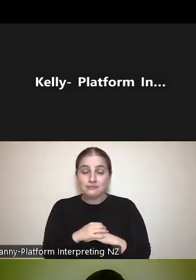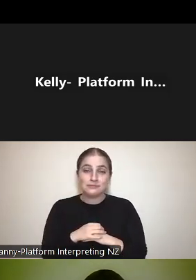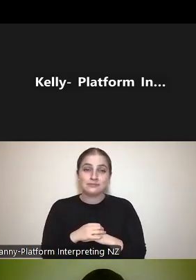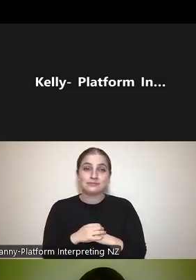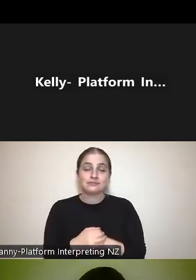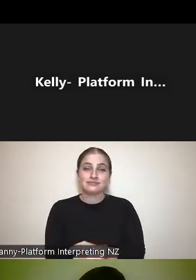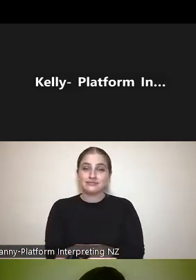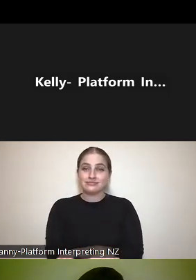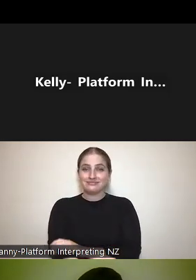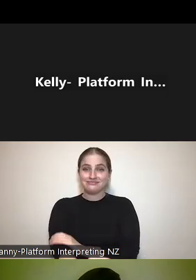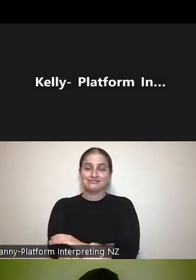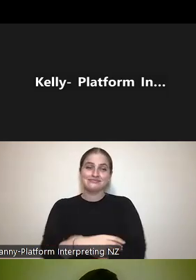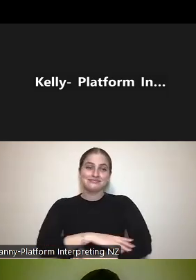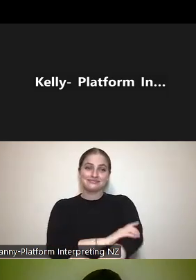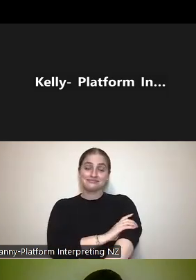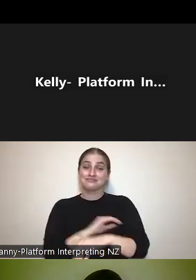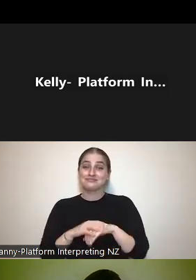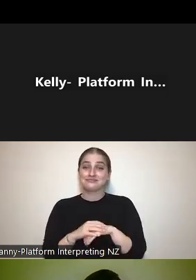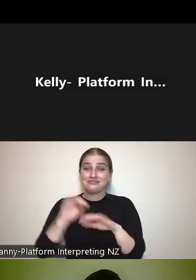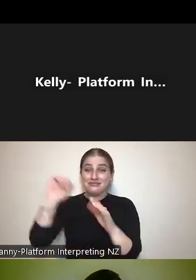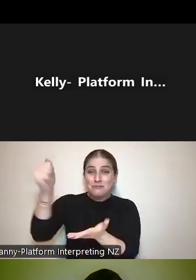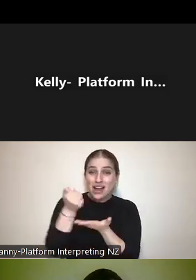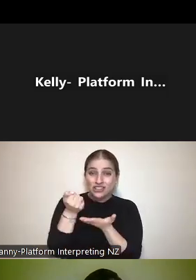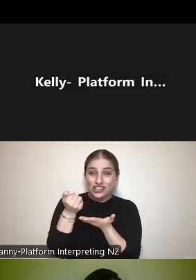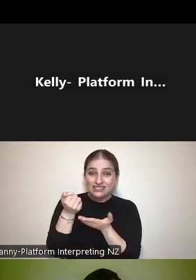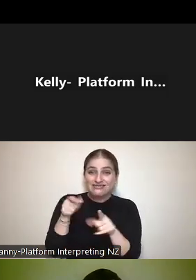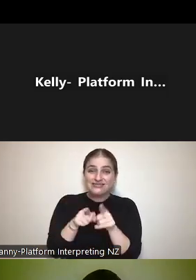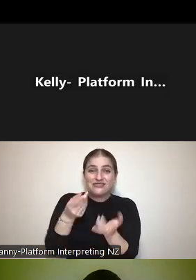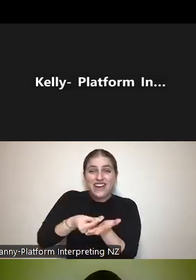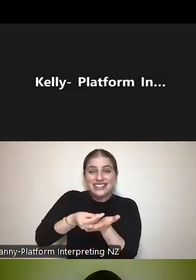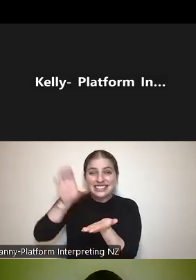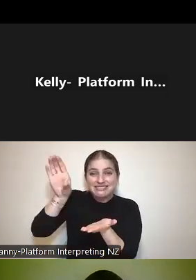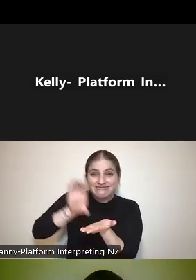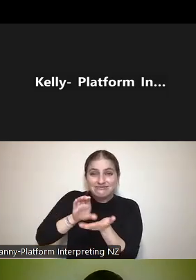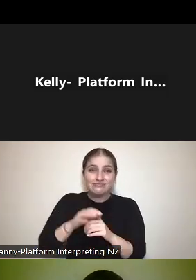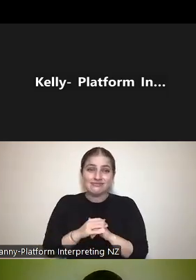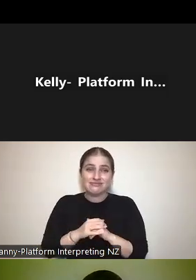Budgeting and funding. So, plan for accessibility from the very beginning,